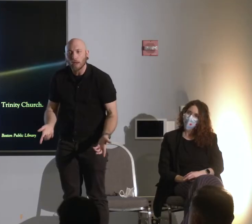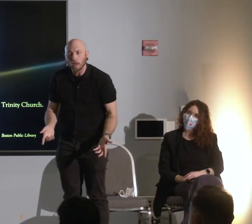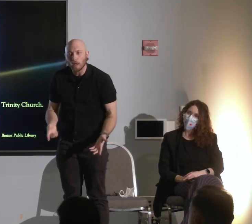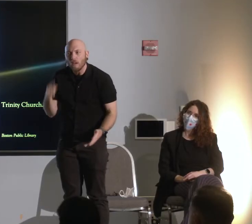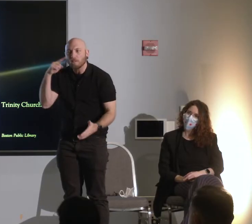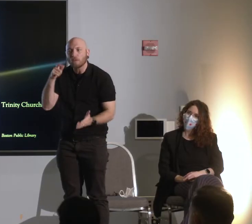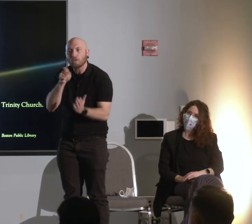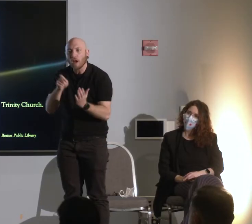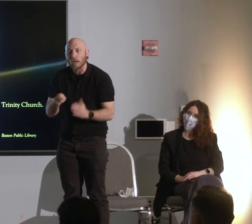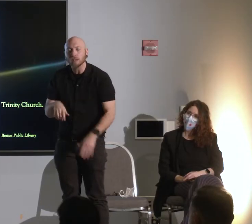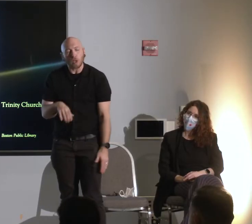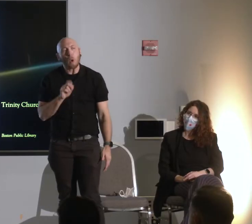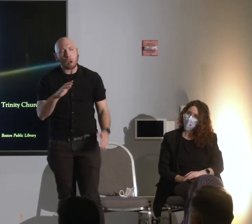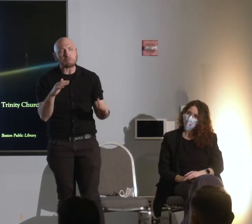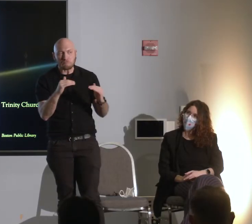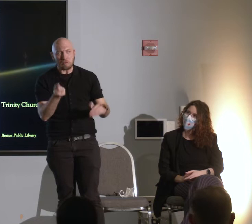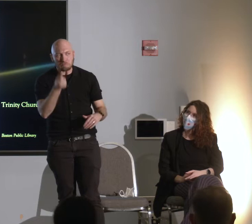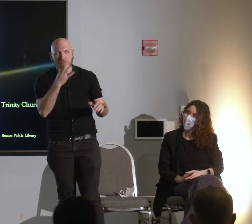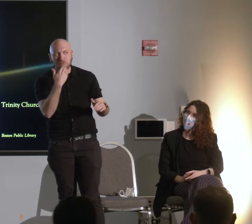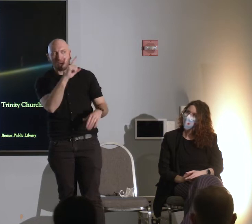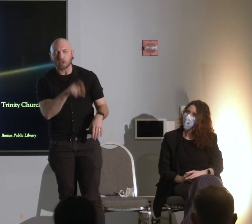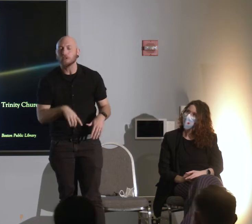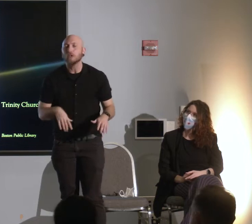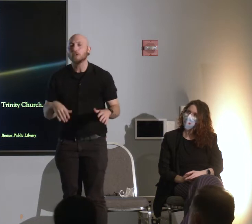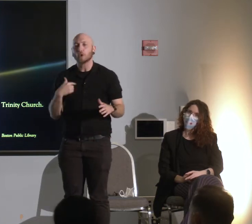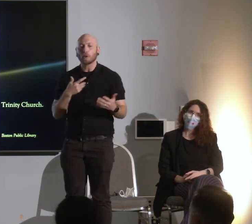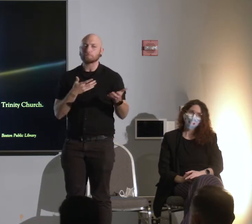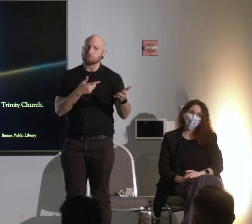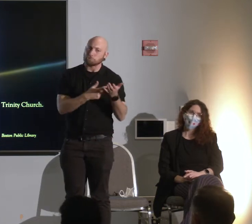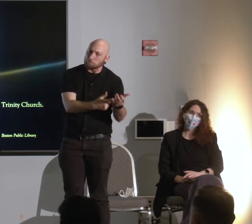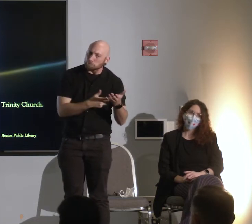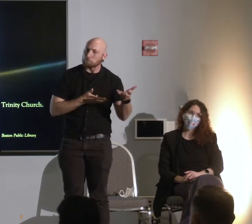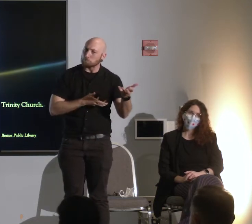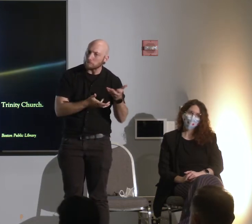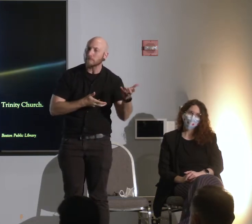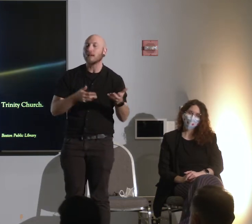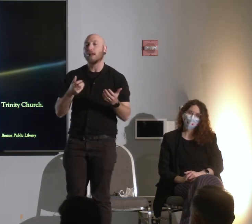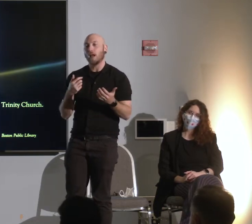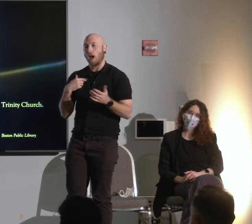It seemed like a fair question. So a discussion ensued along with many months of further research.